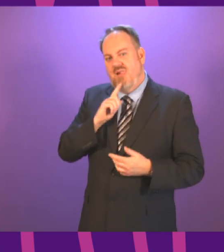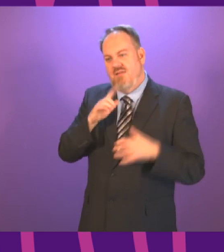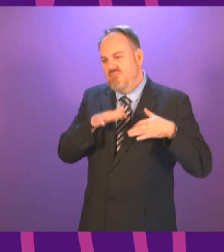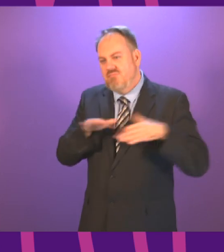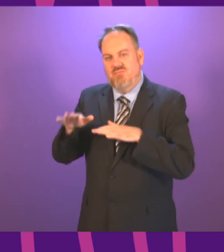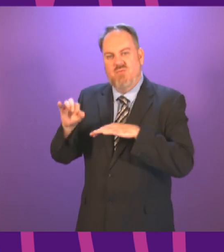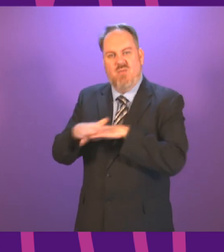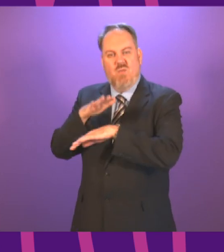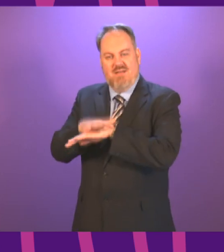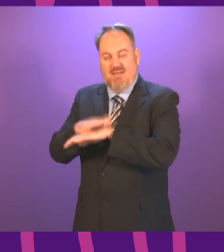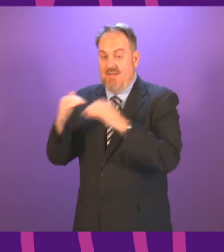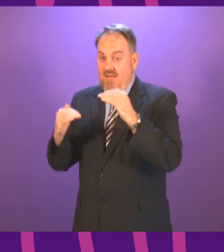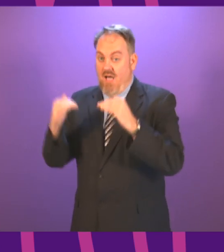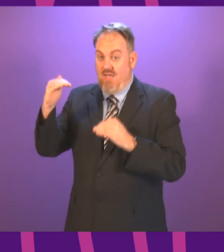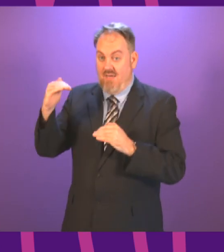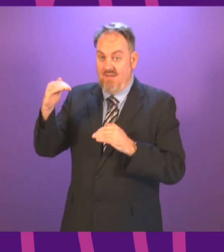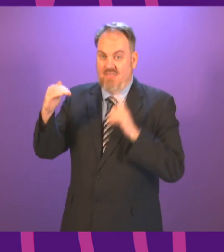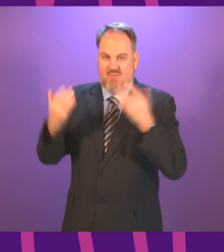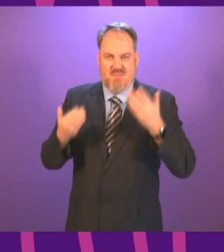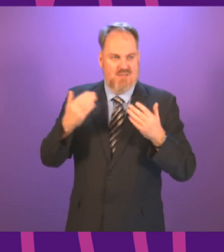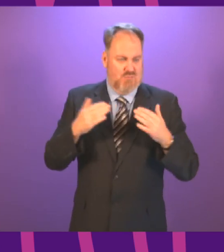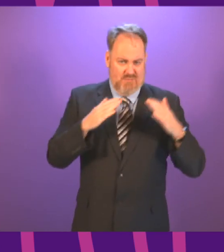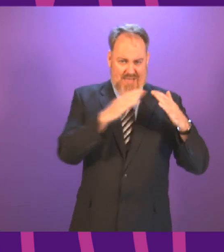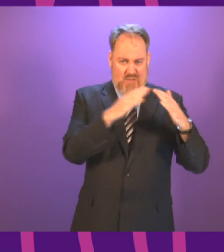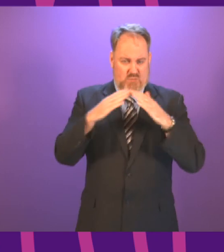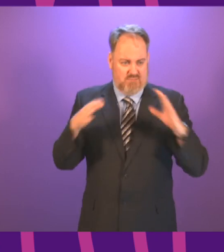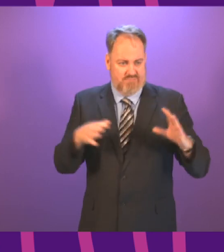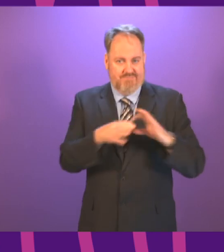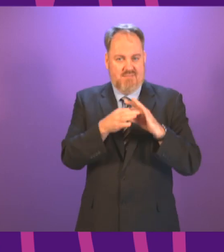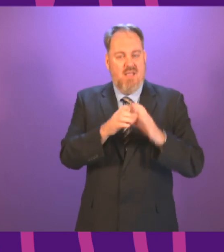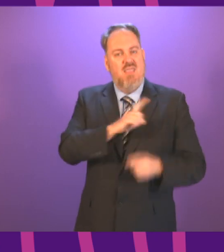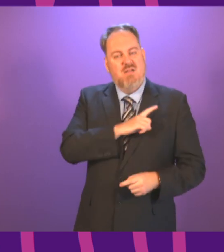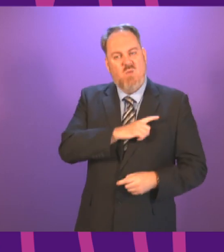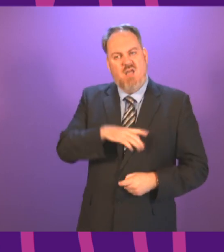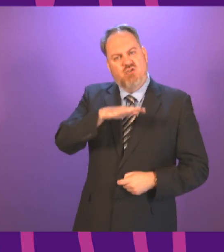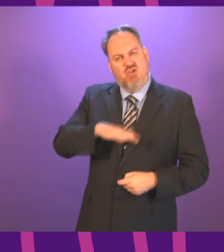to meet in one place. Regrettably, at the moment, the judgment is that children should